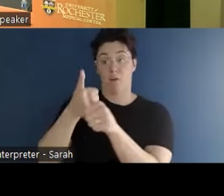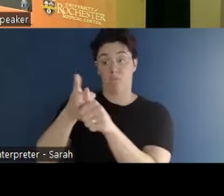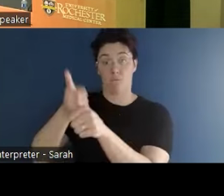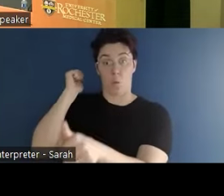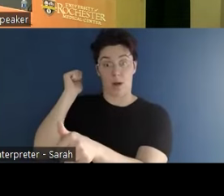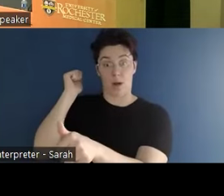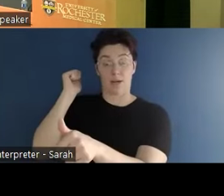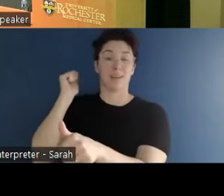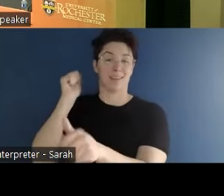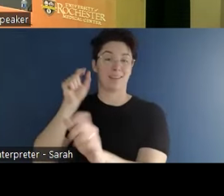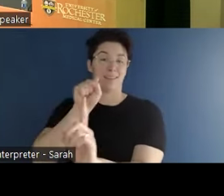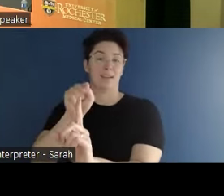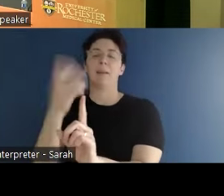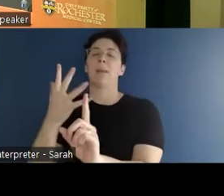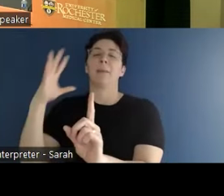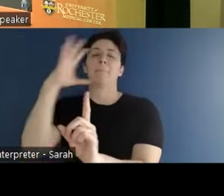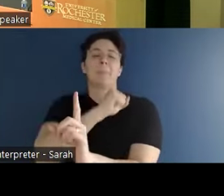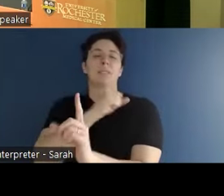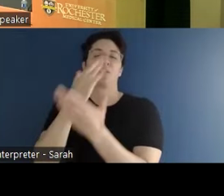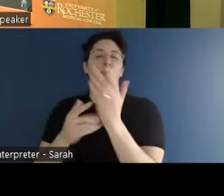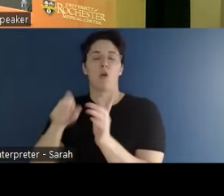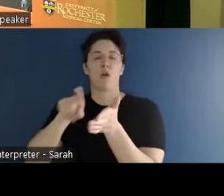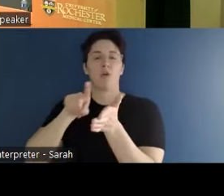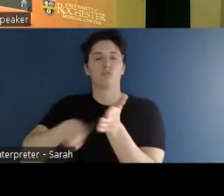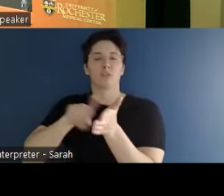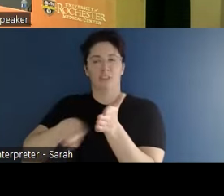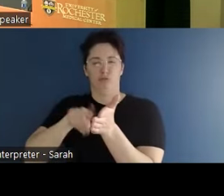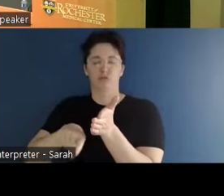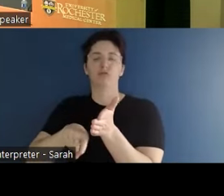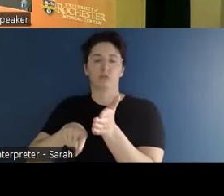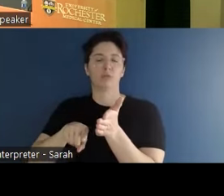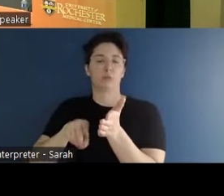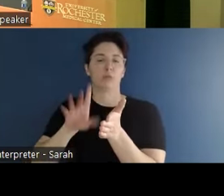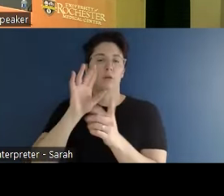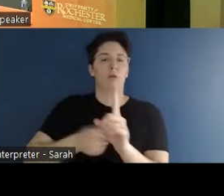be that missing piece of the social motivation puzzle that contributes to social difficulties